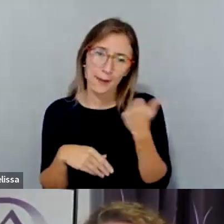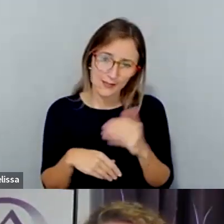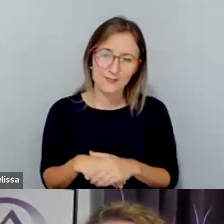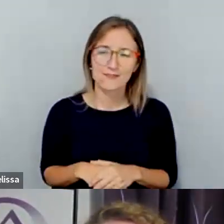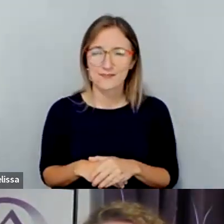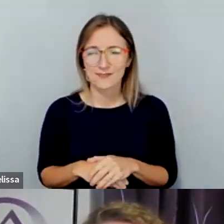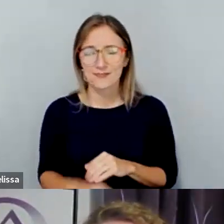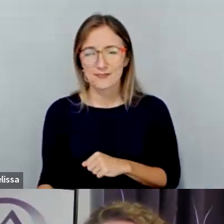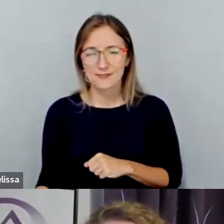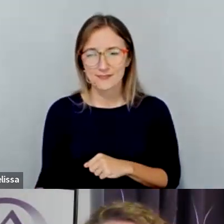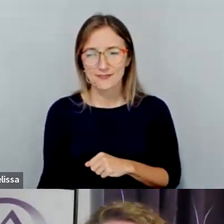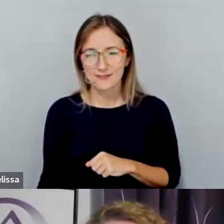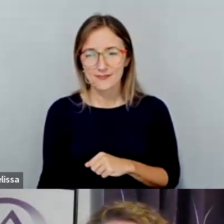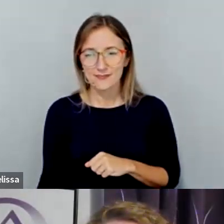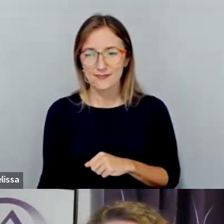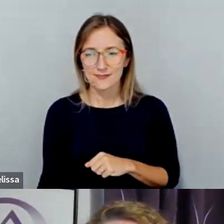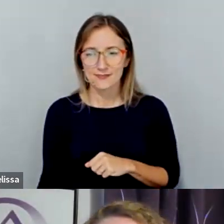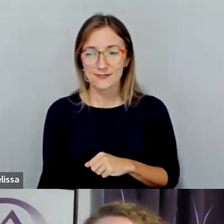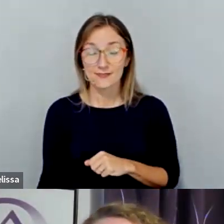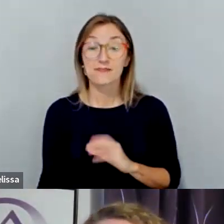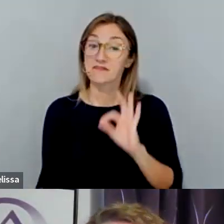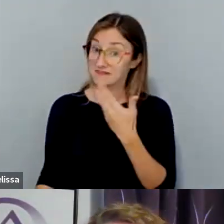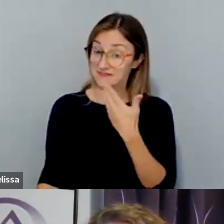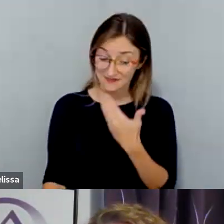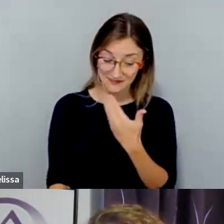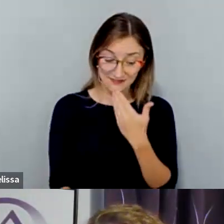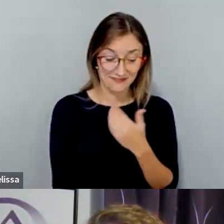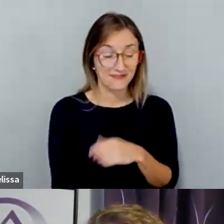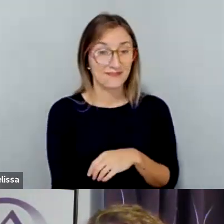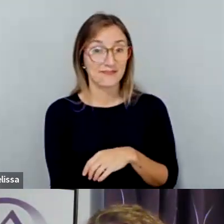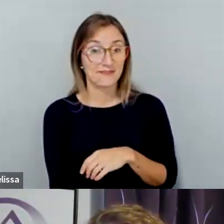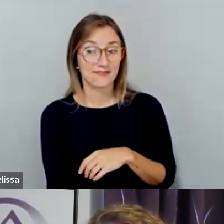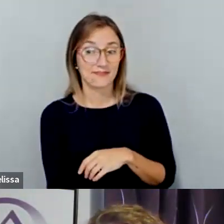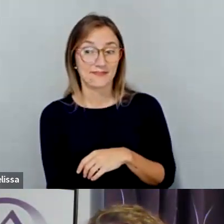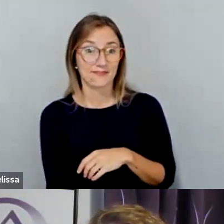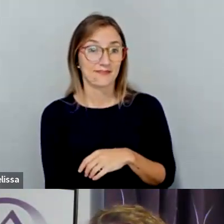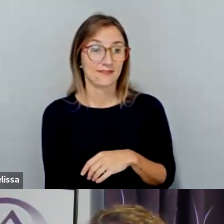apt to the scene. That could take longer that could get more intense